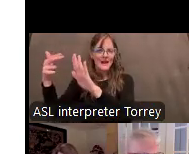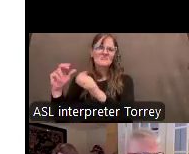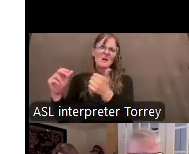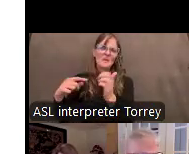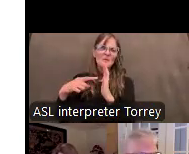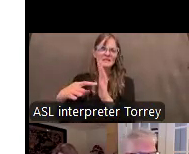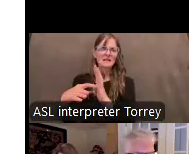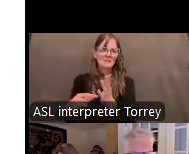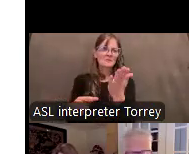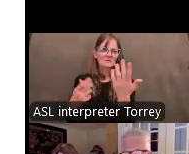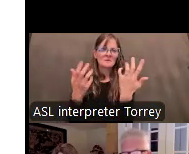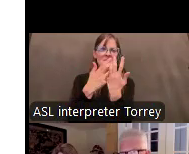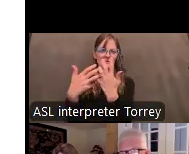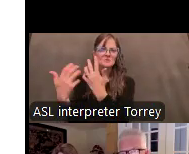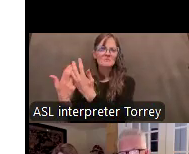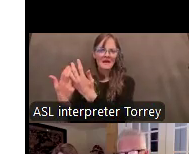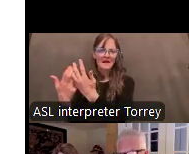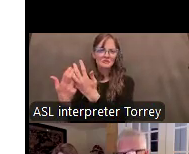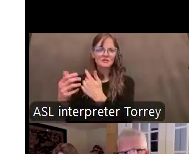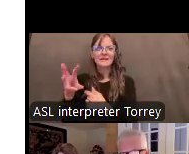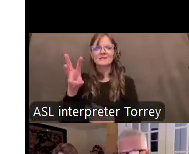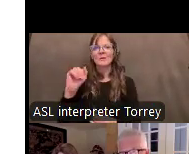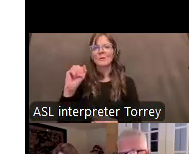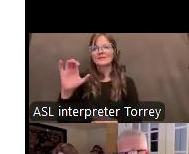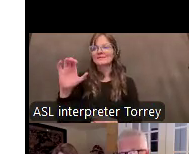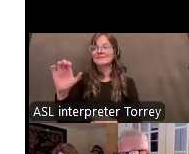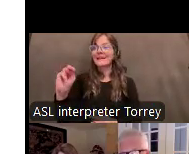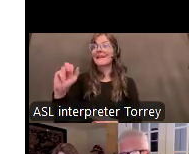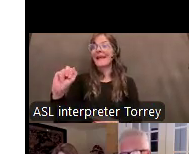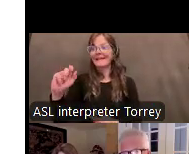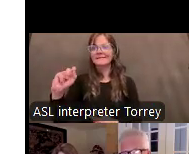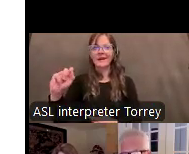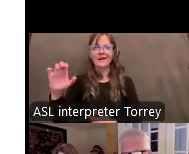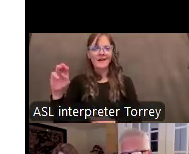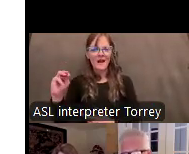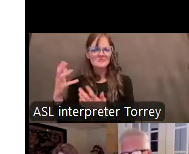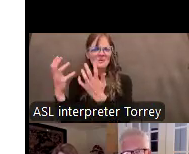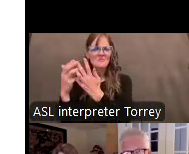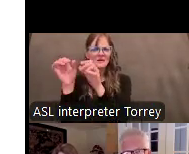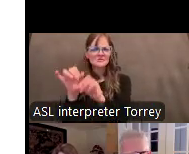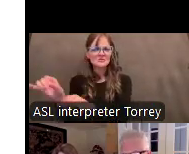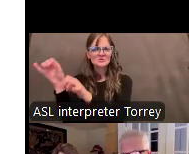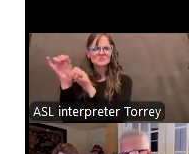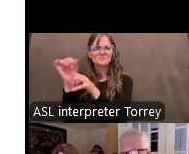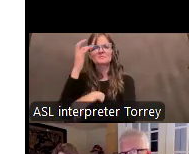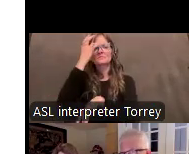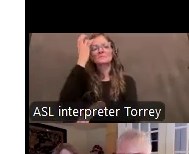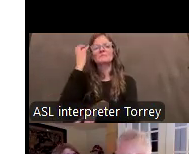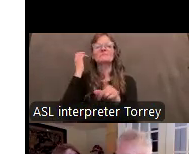The URL is on message. It's memorable and it's really promotable, people remember it, it fits on a business card,